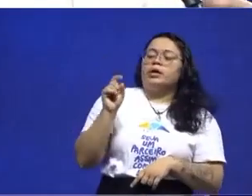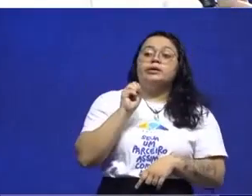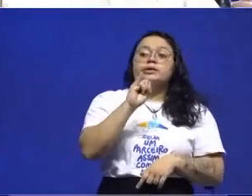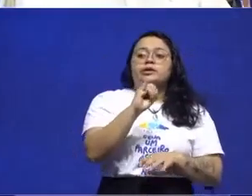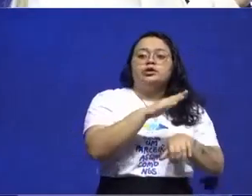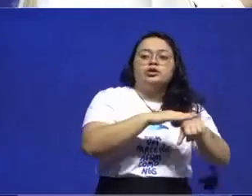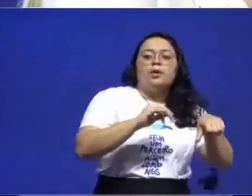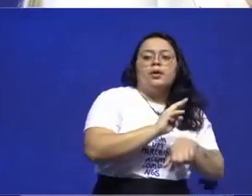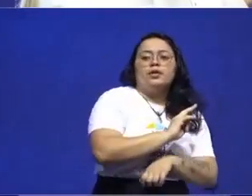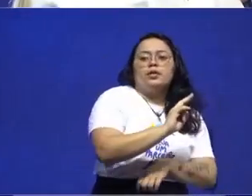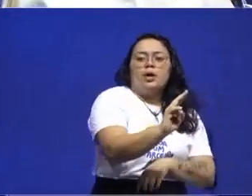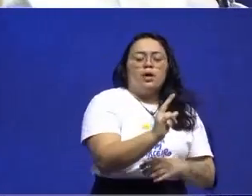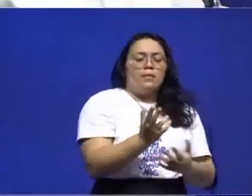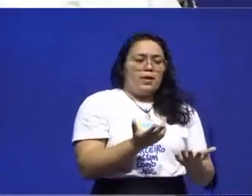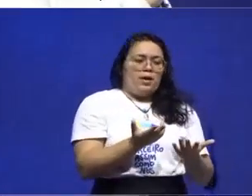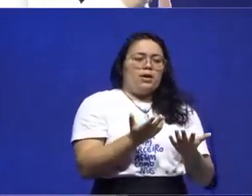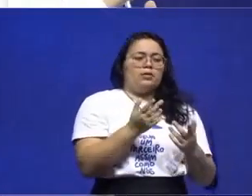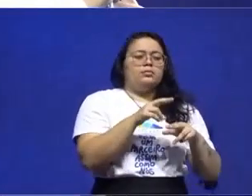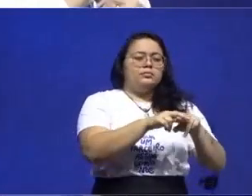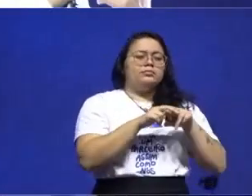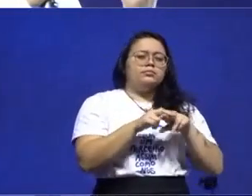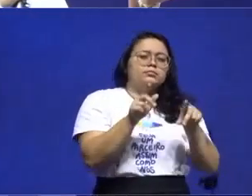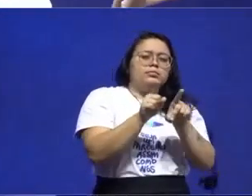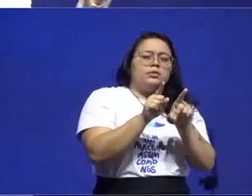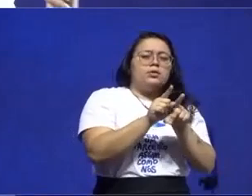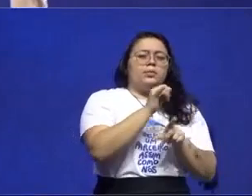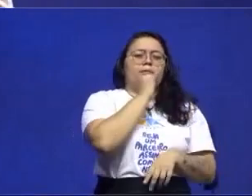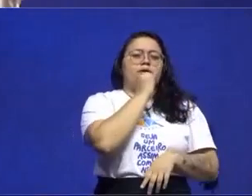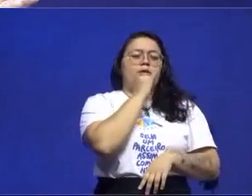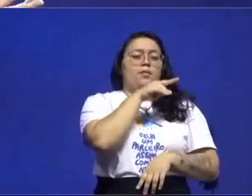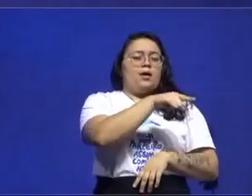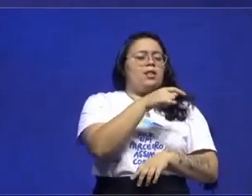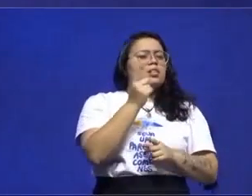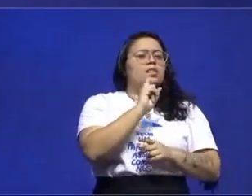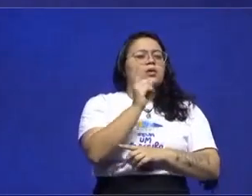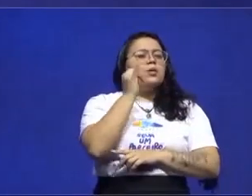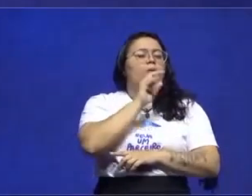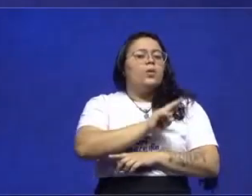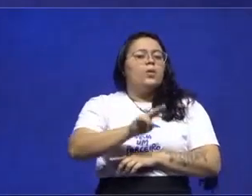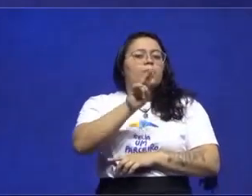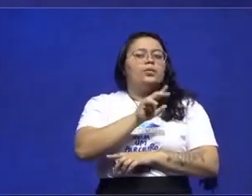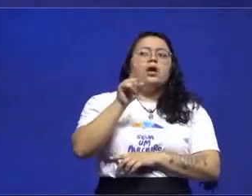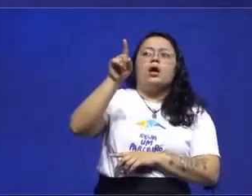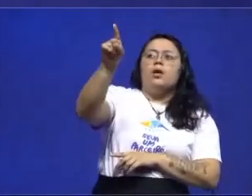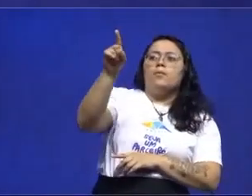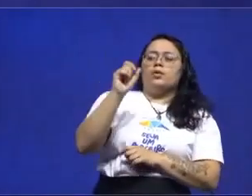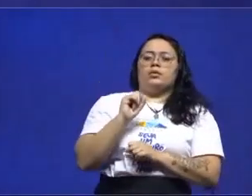in the office that the child does not point and does not look where we point that it is precisely this